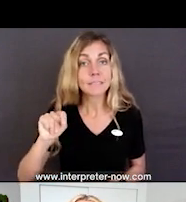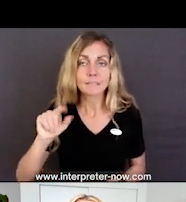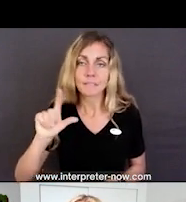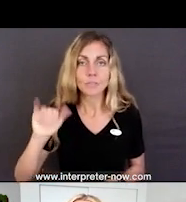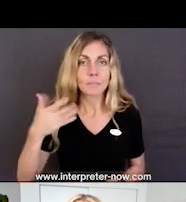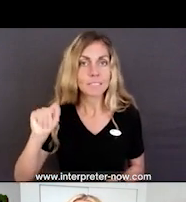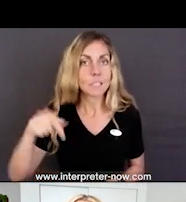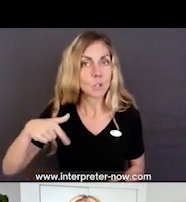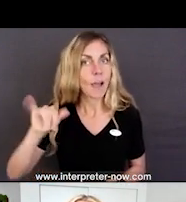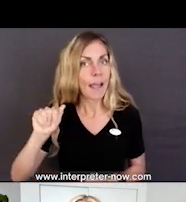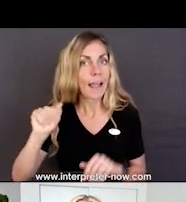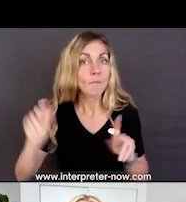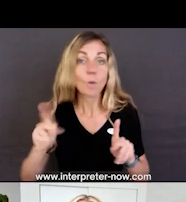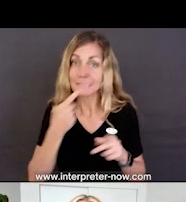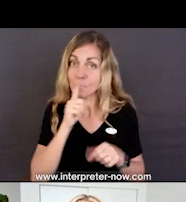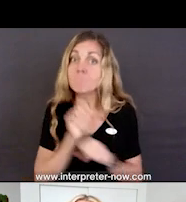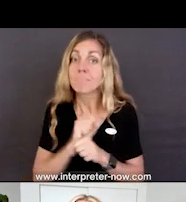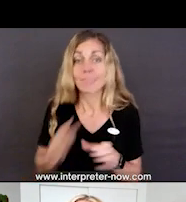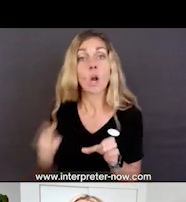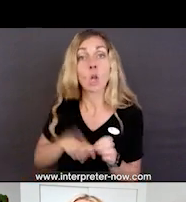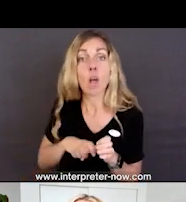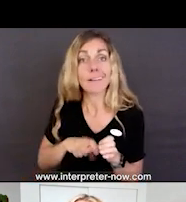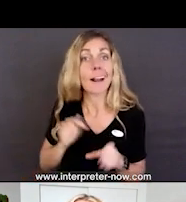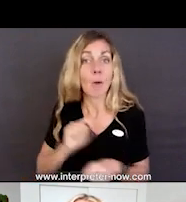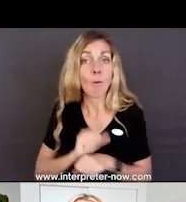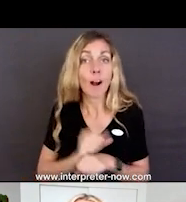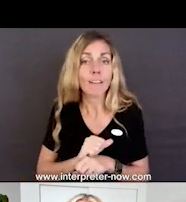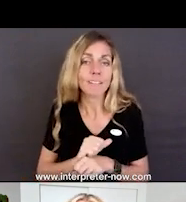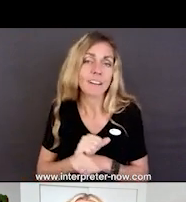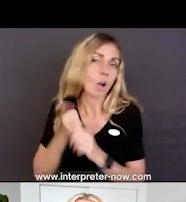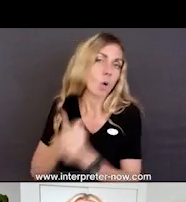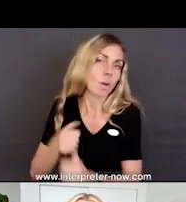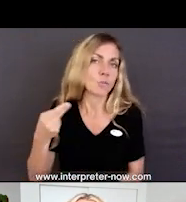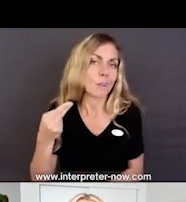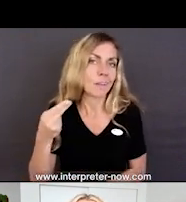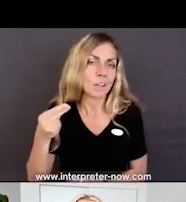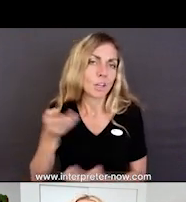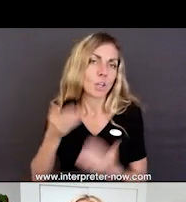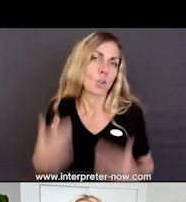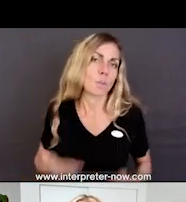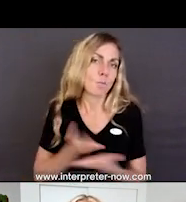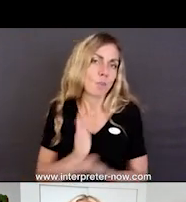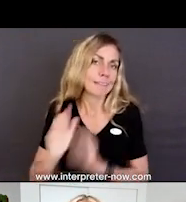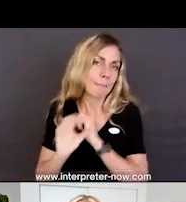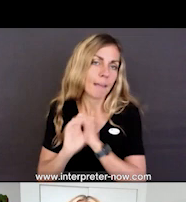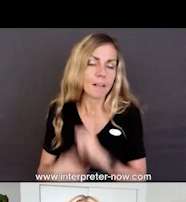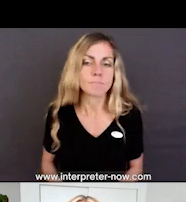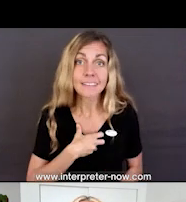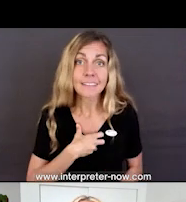And when somebody does that, they're not showing up as their full self, they're not thriving, when you're covering.